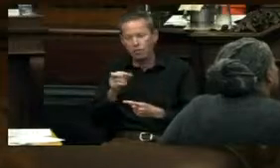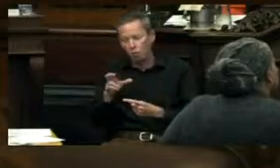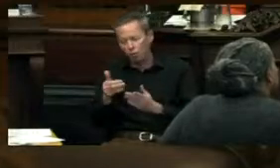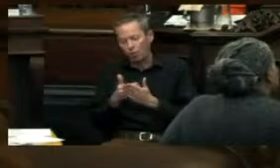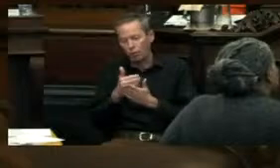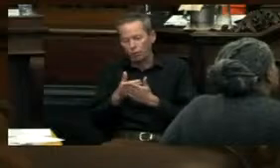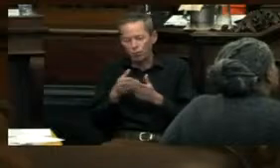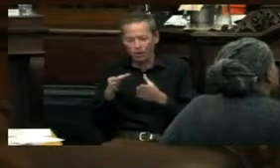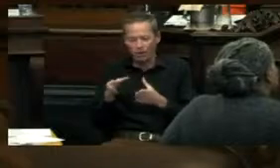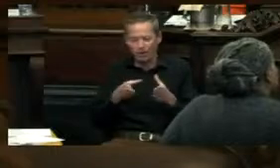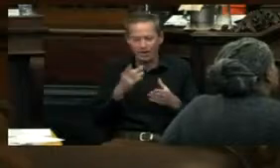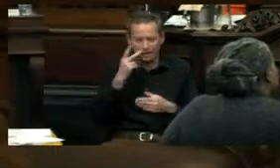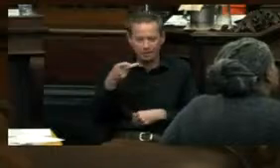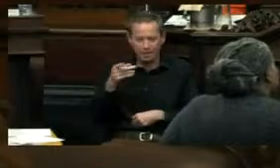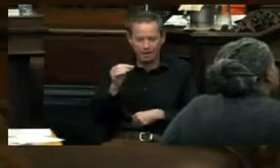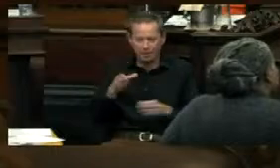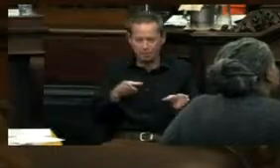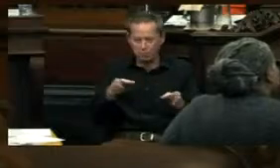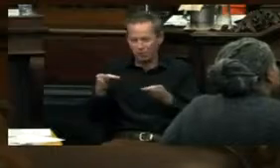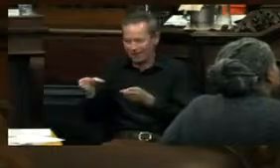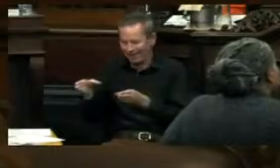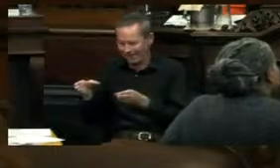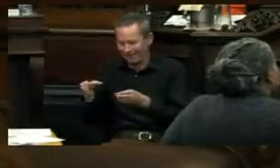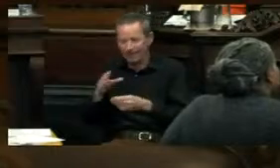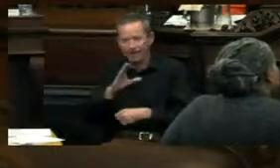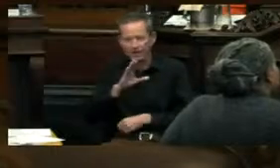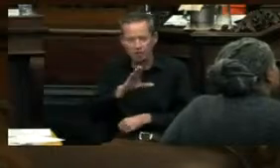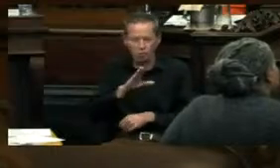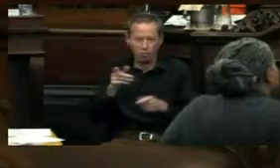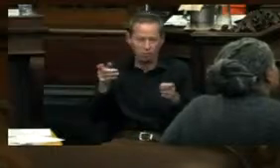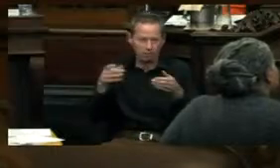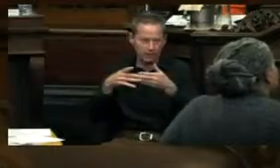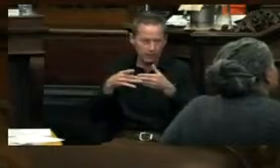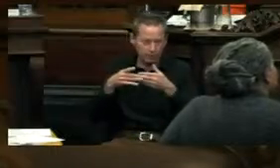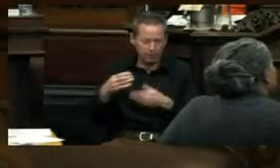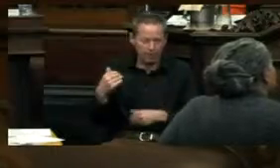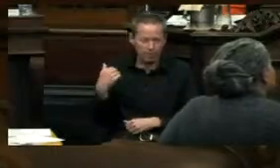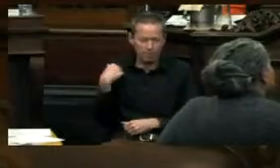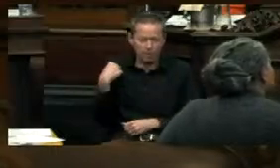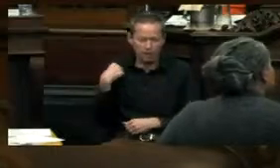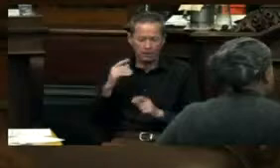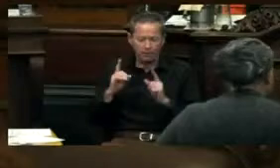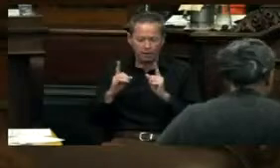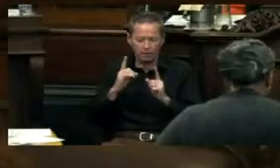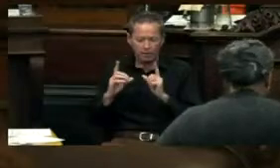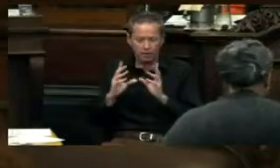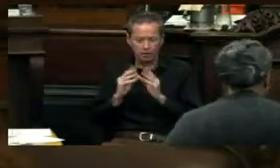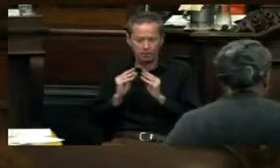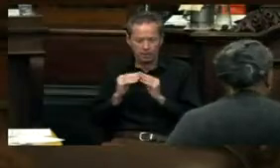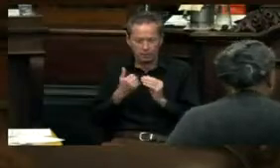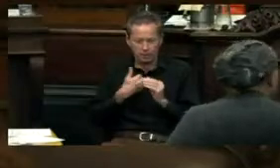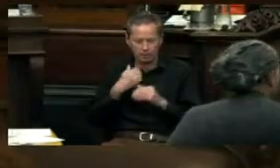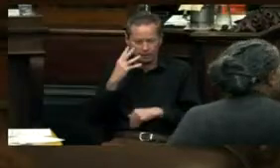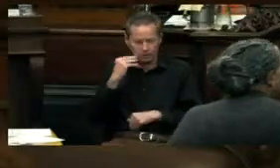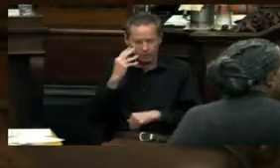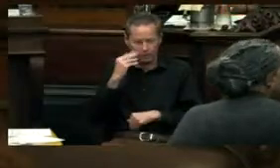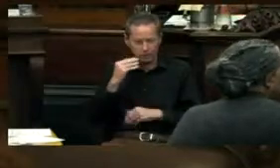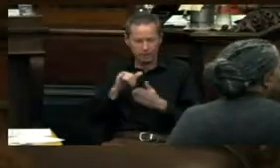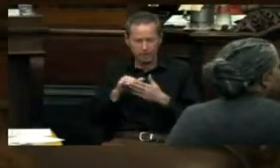moving in and or the new direction that I'm seeing PAB